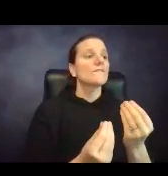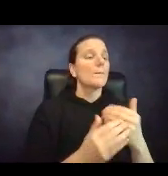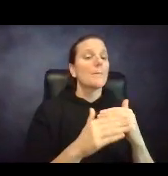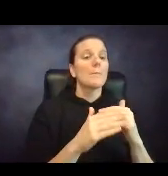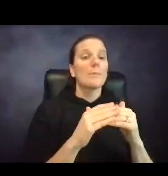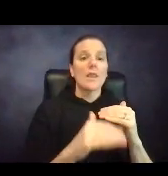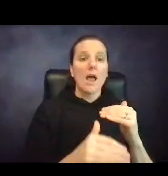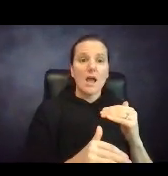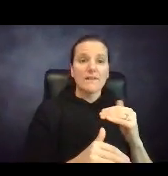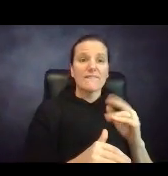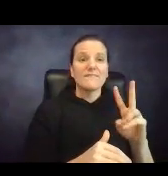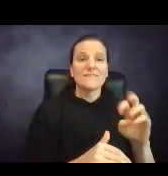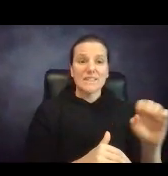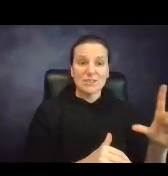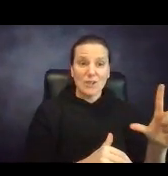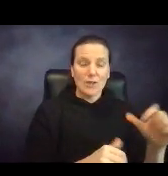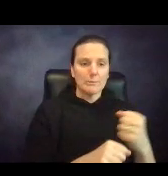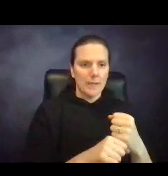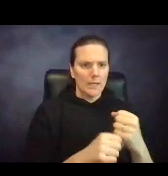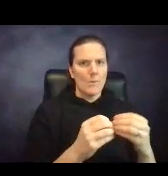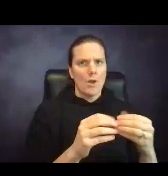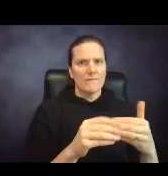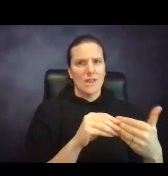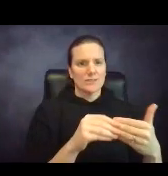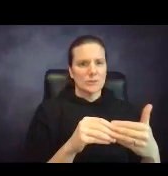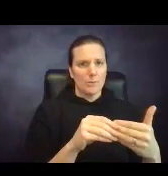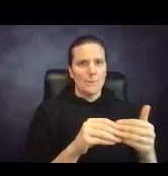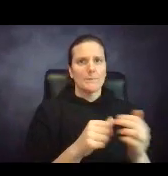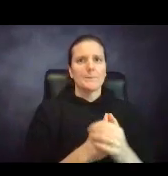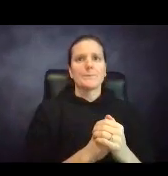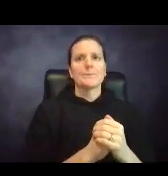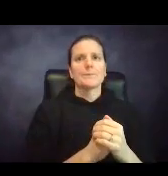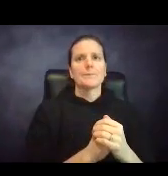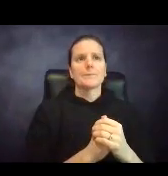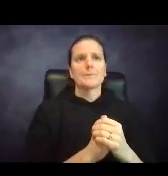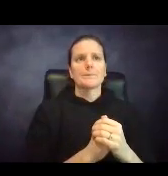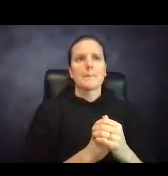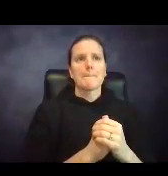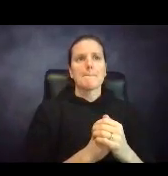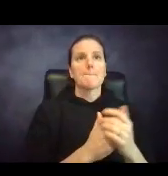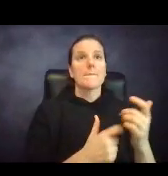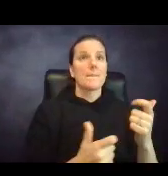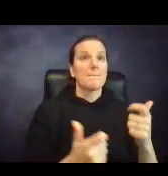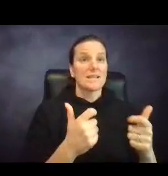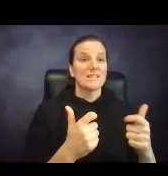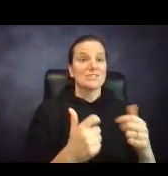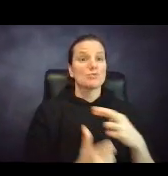And so one of the, the biggest risk factors for cardiovascular disease in women is high blood pressure.